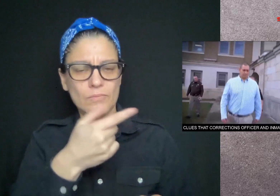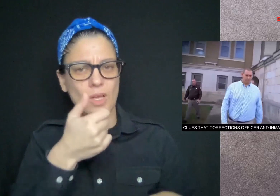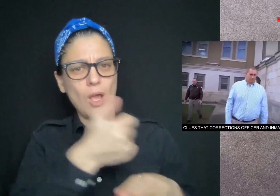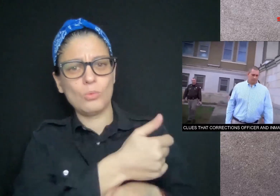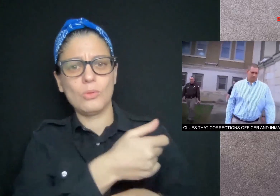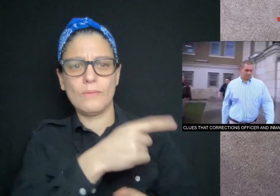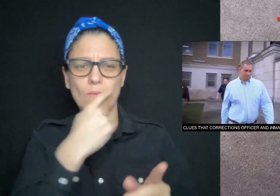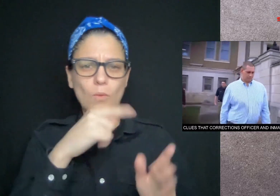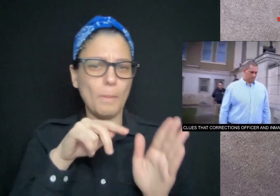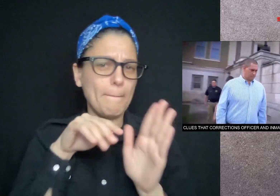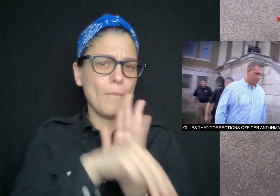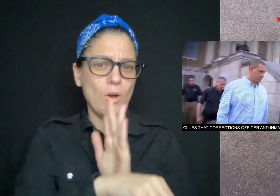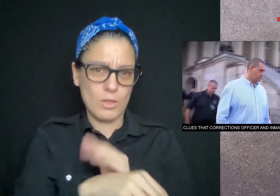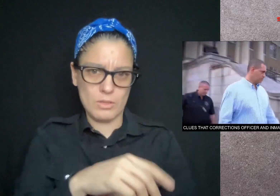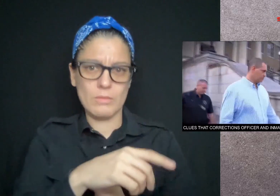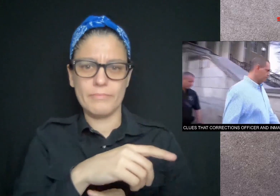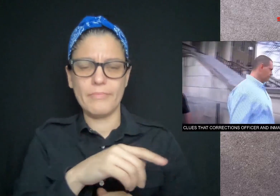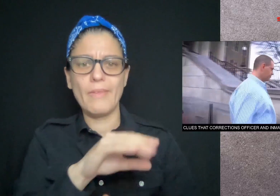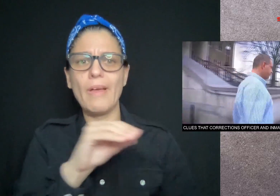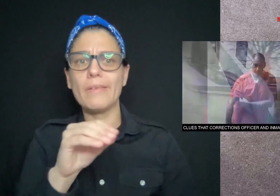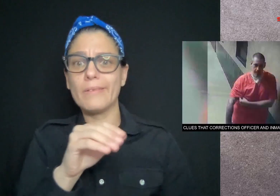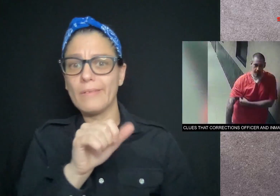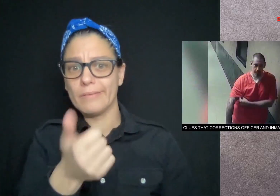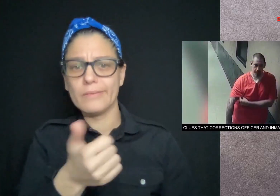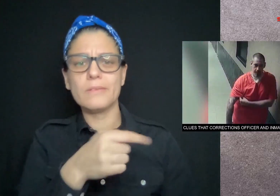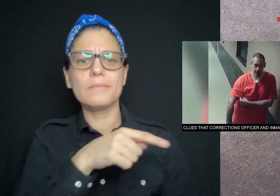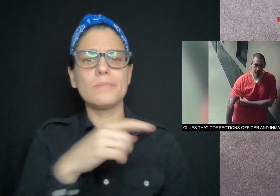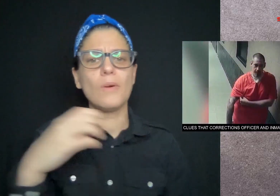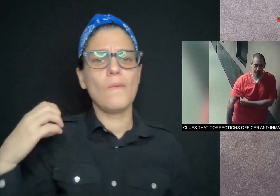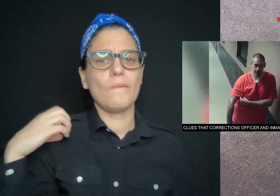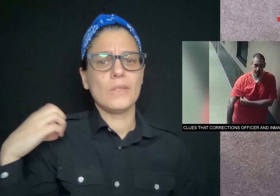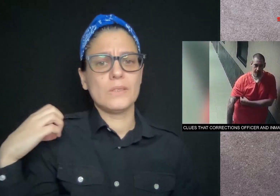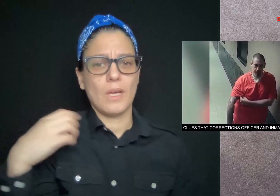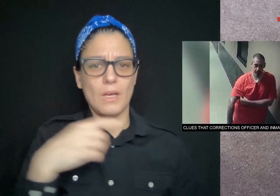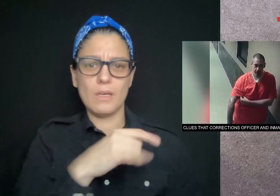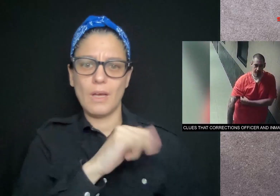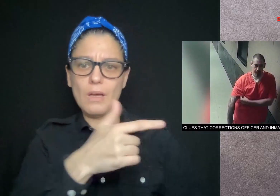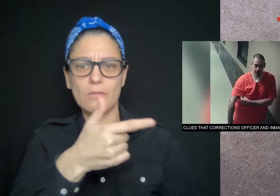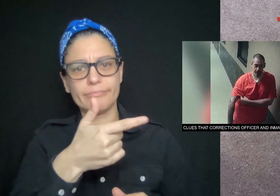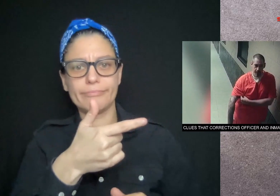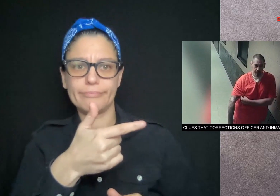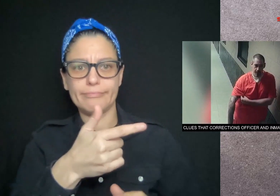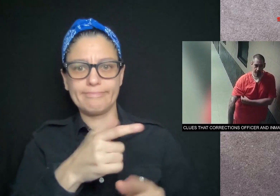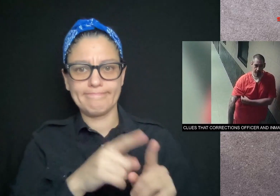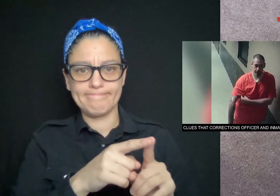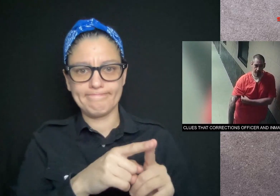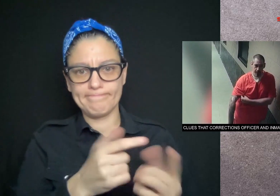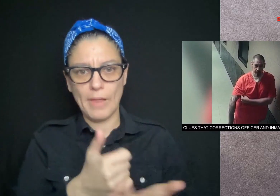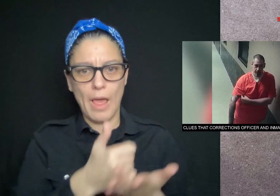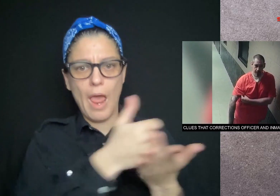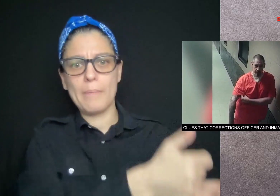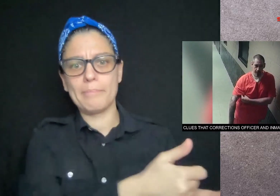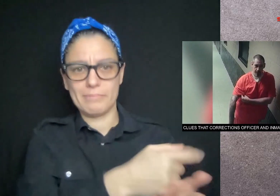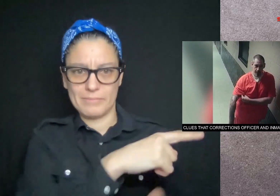shocking new details are emerging in the manhunt or an Alabama inmate accused of murder